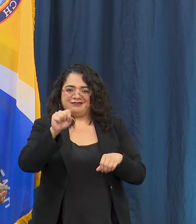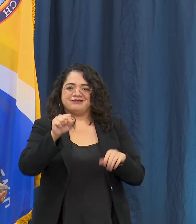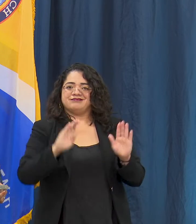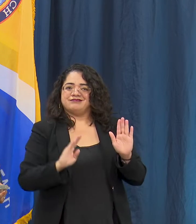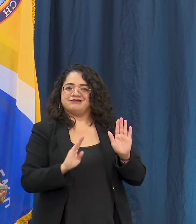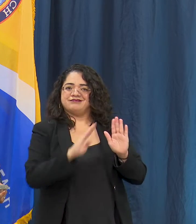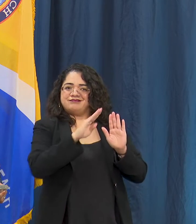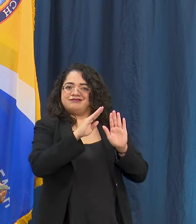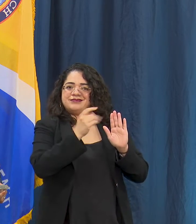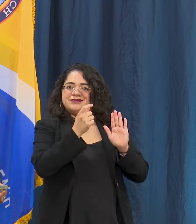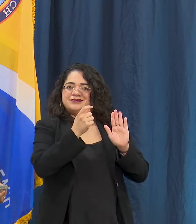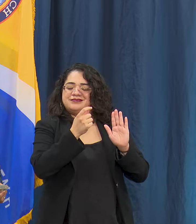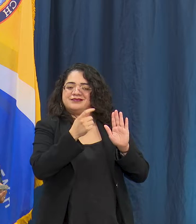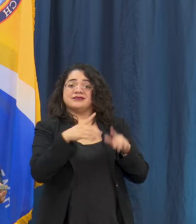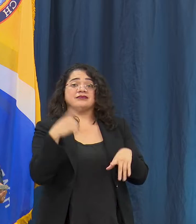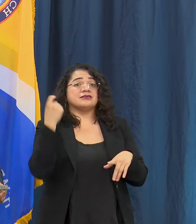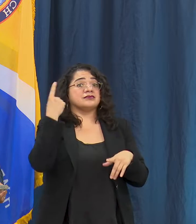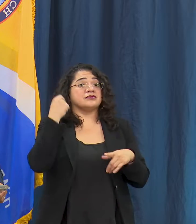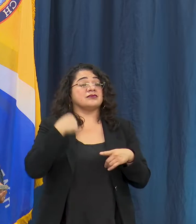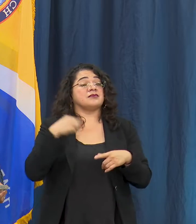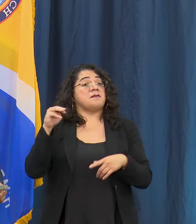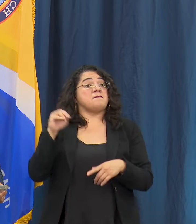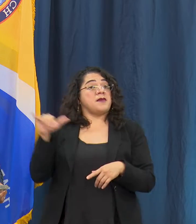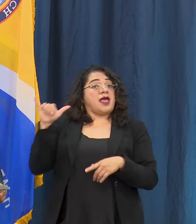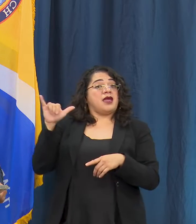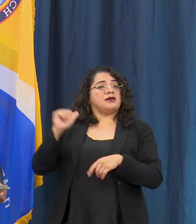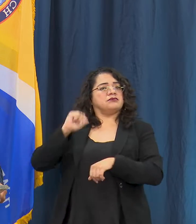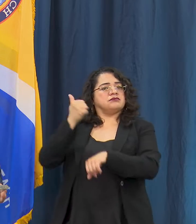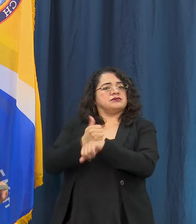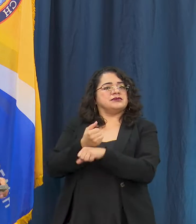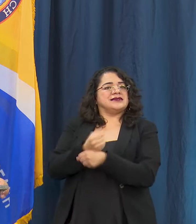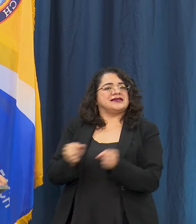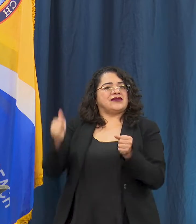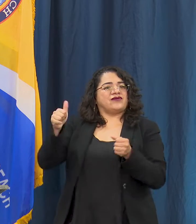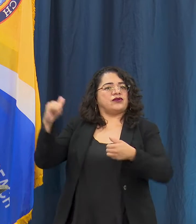was put in place in May. We've obviously had additional outdoor